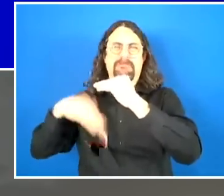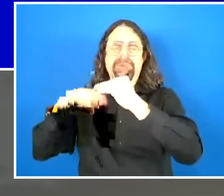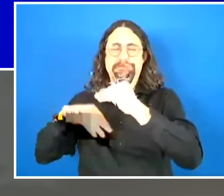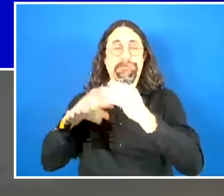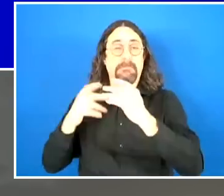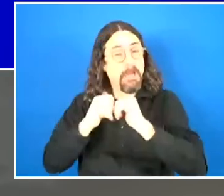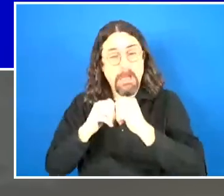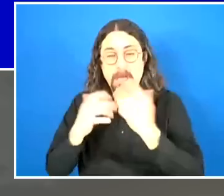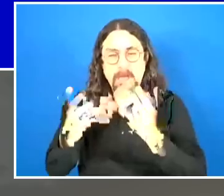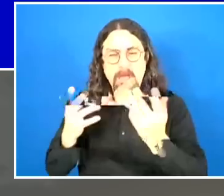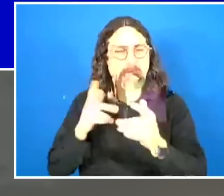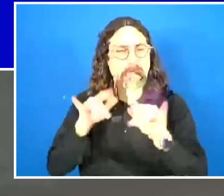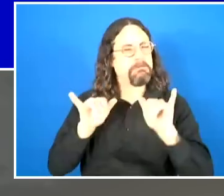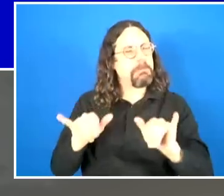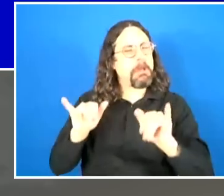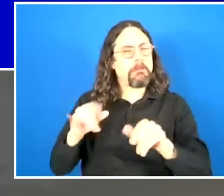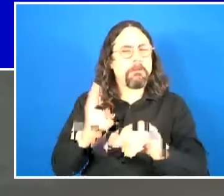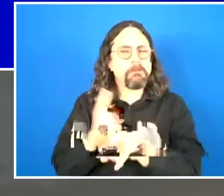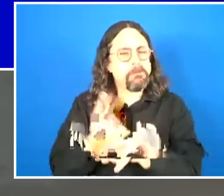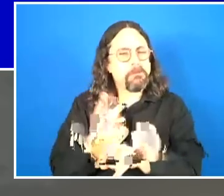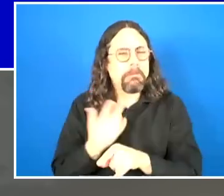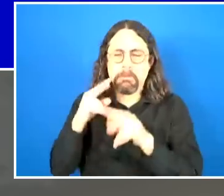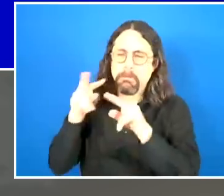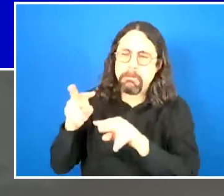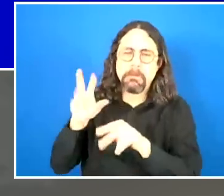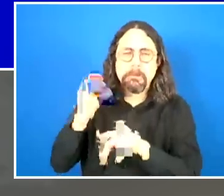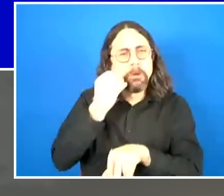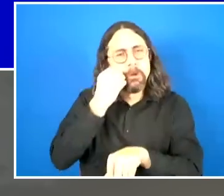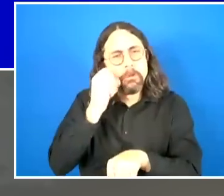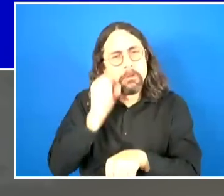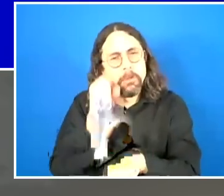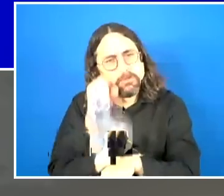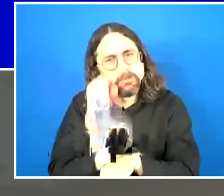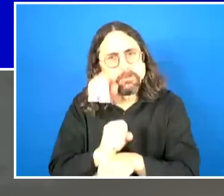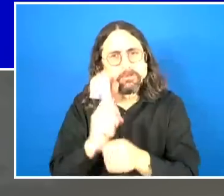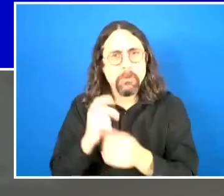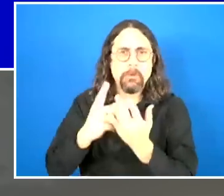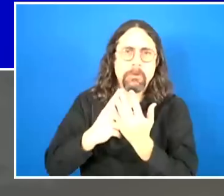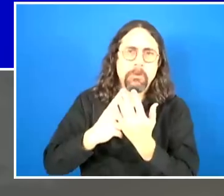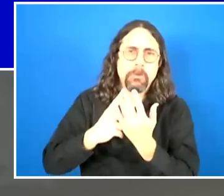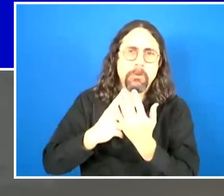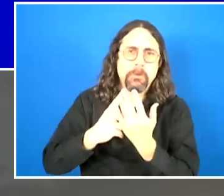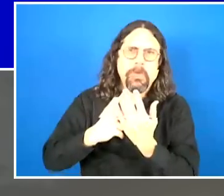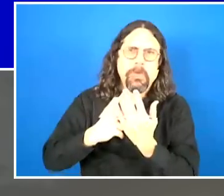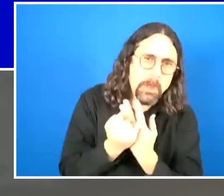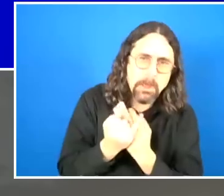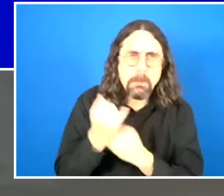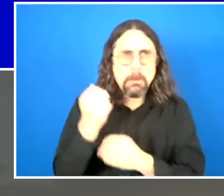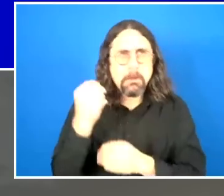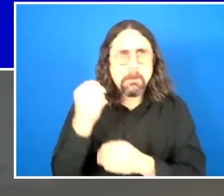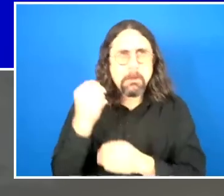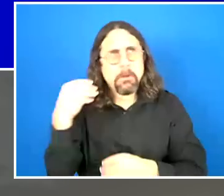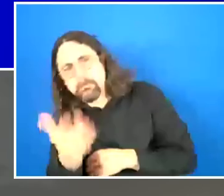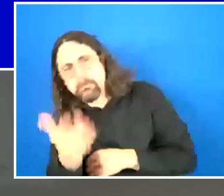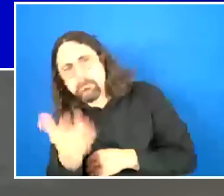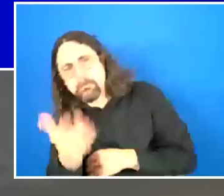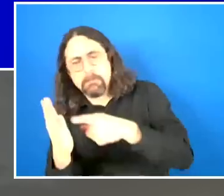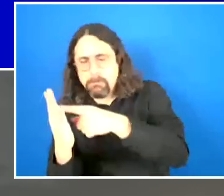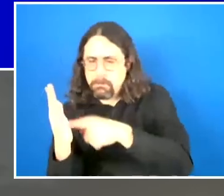WERDE OIG N BEFORE, A LOT OF THAT CAN BE DONE ONLINE AS WELL.